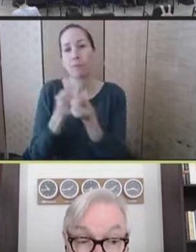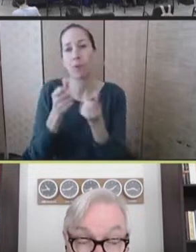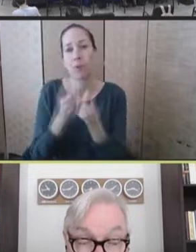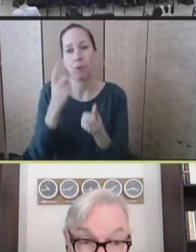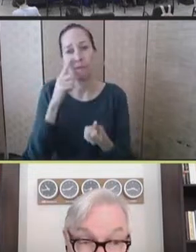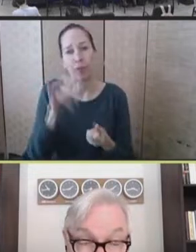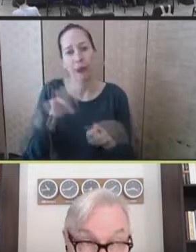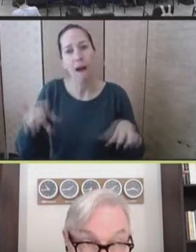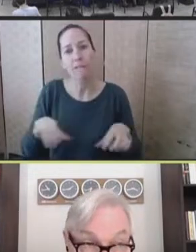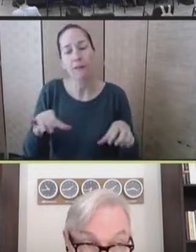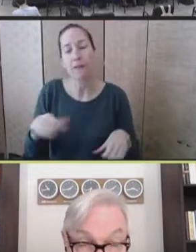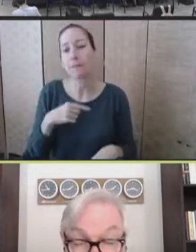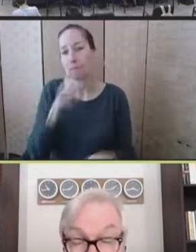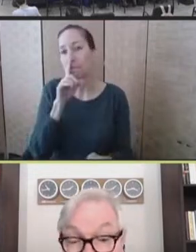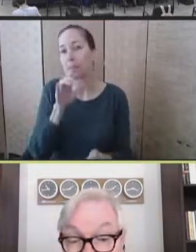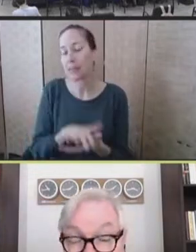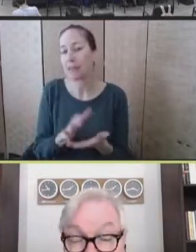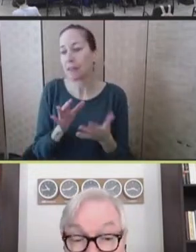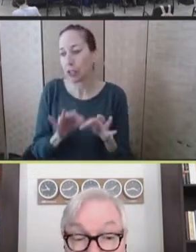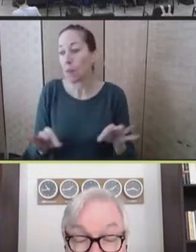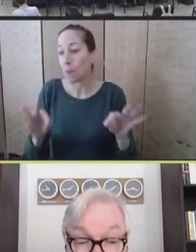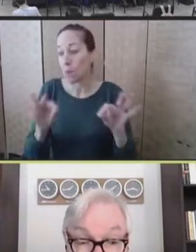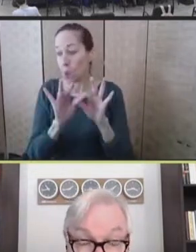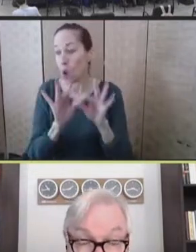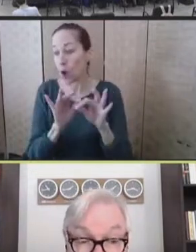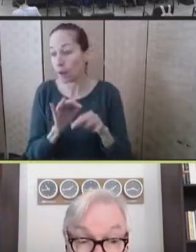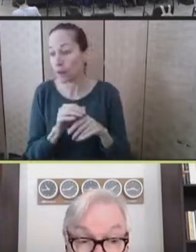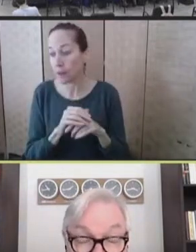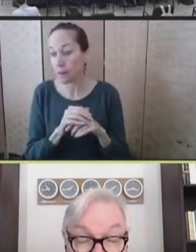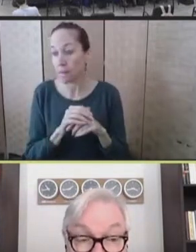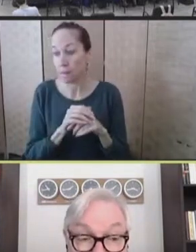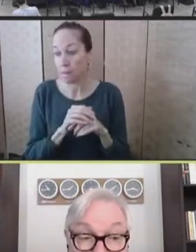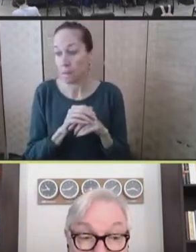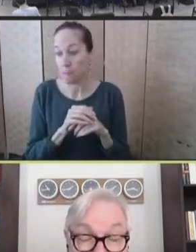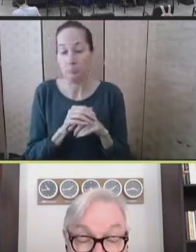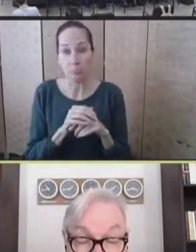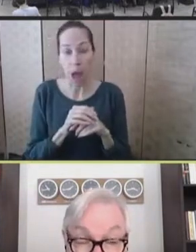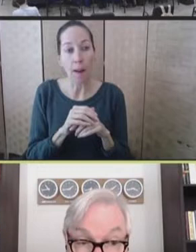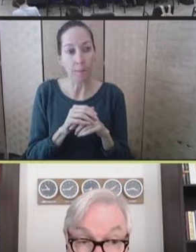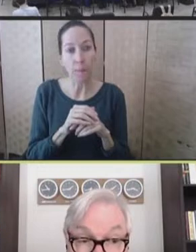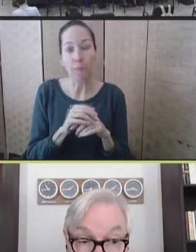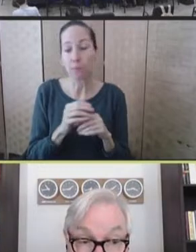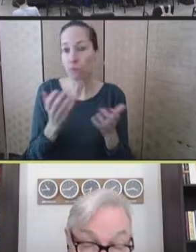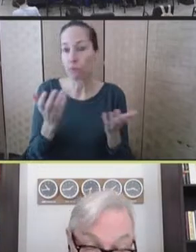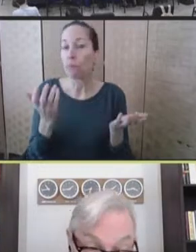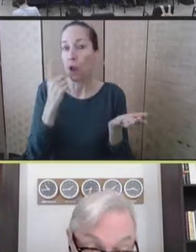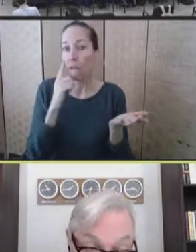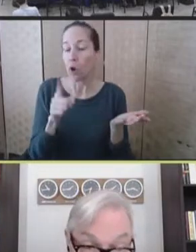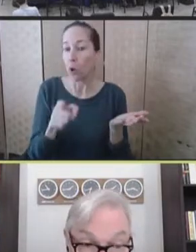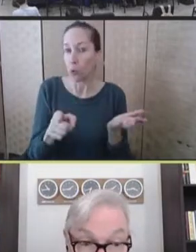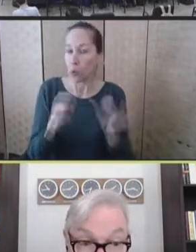that it does serve as a very important. You might say stake in the ground to understand the current and hopefully the future status